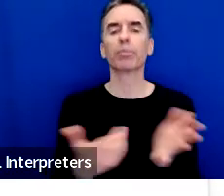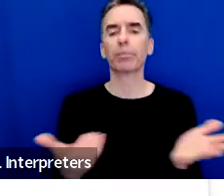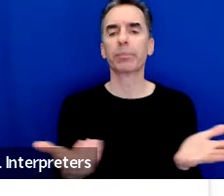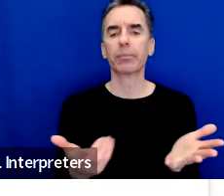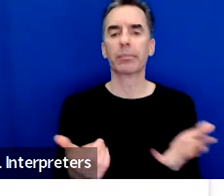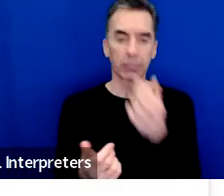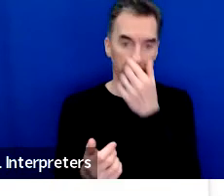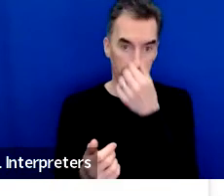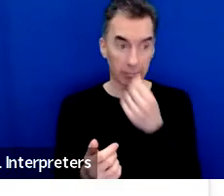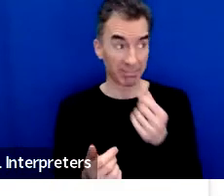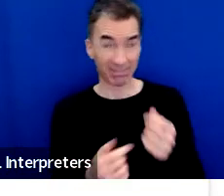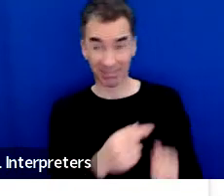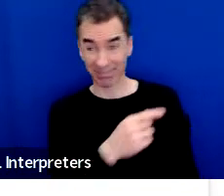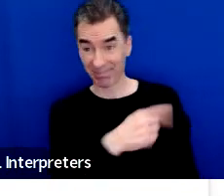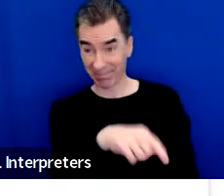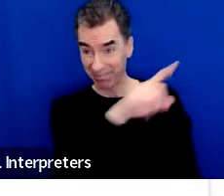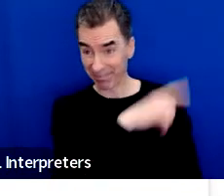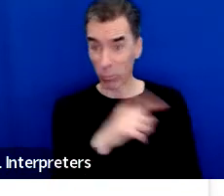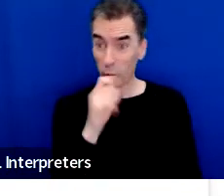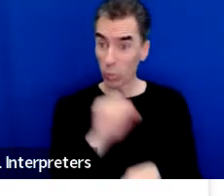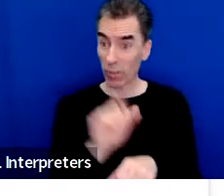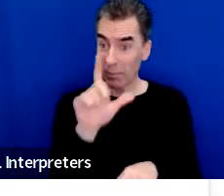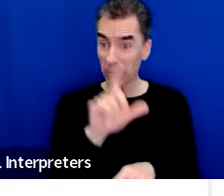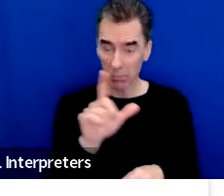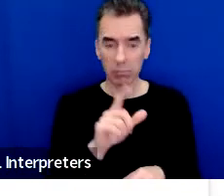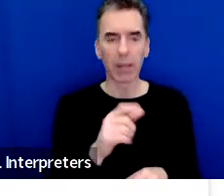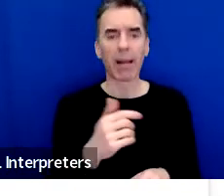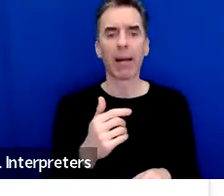have we all have specific subject areas that we collect for.